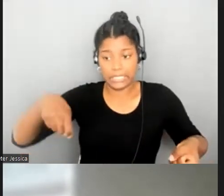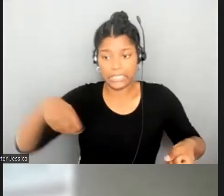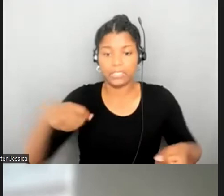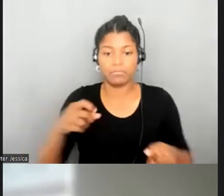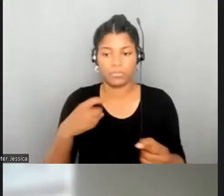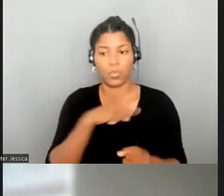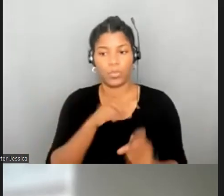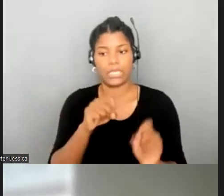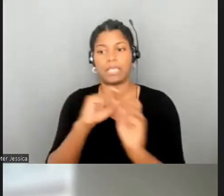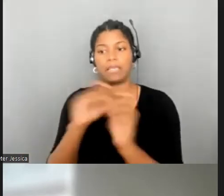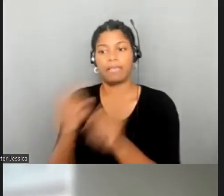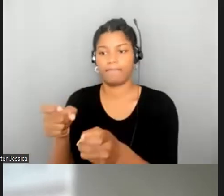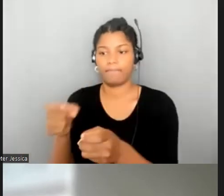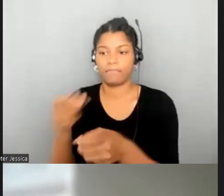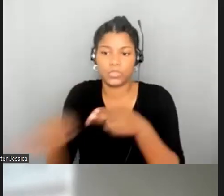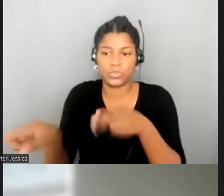in pretty short notice.